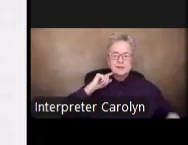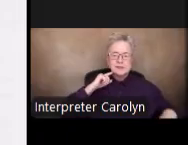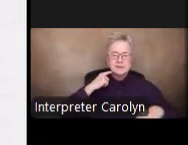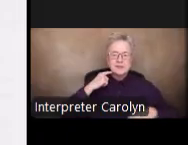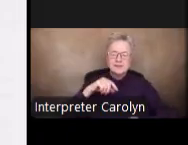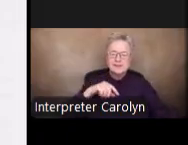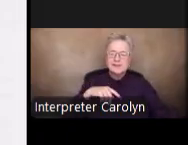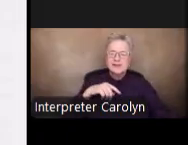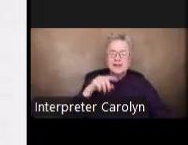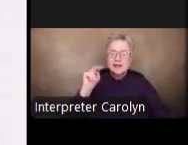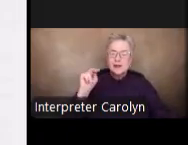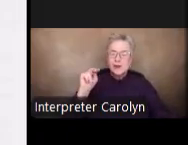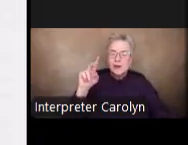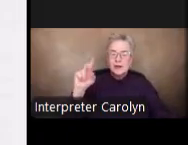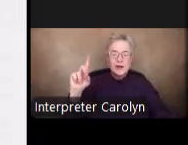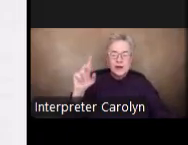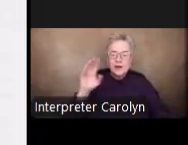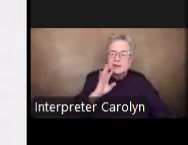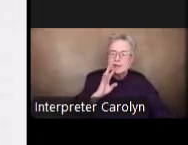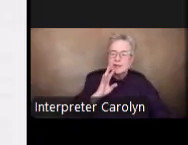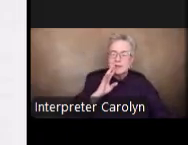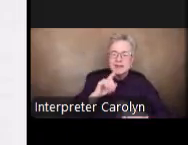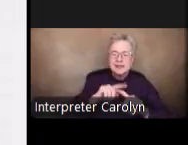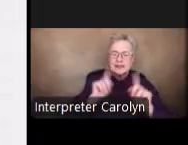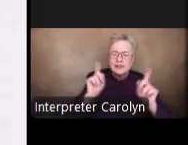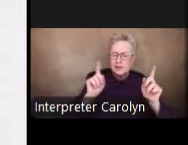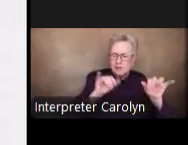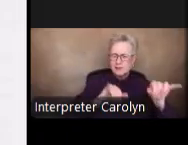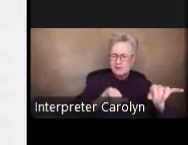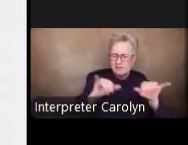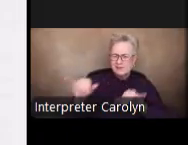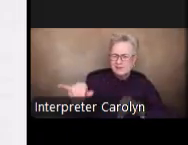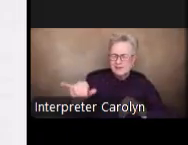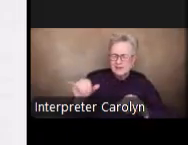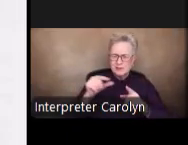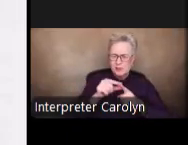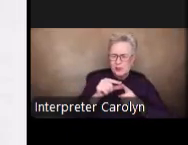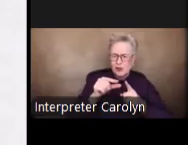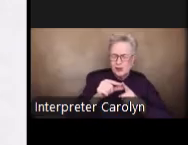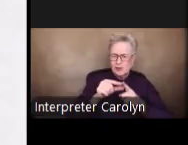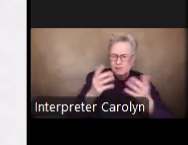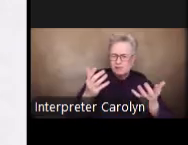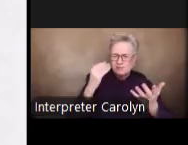It's produced differently, but it's the same word you we know. We know what they're saying.